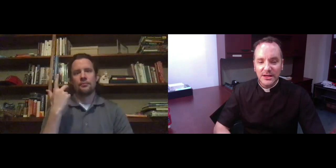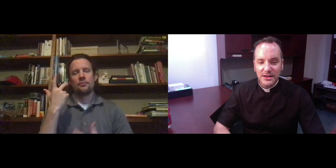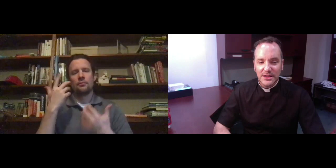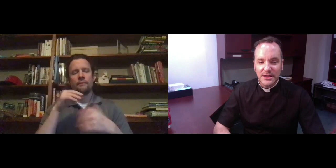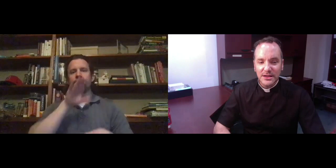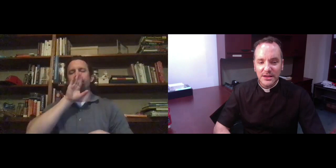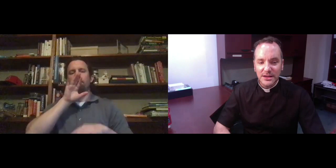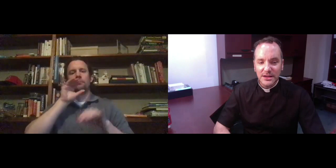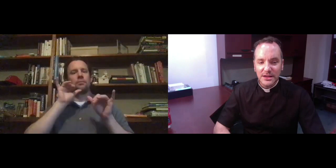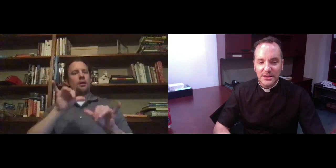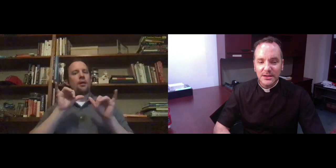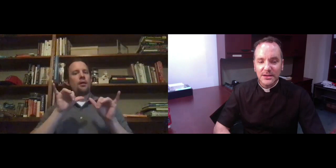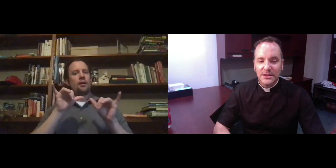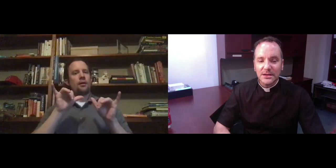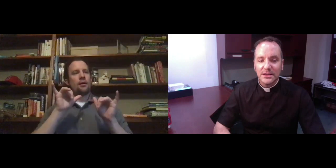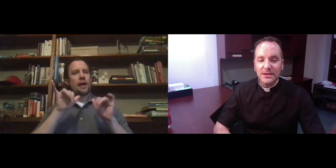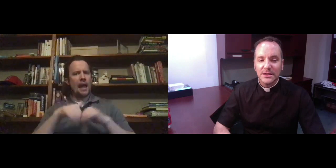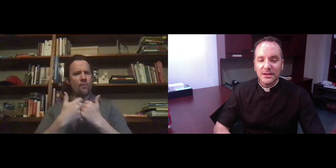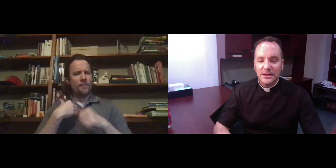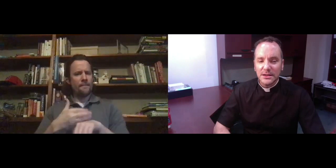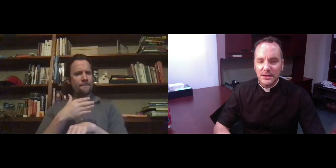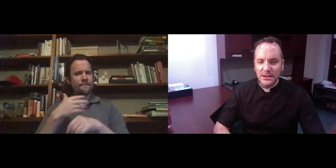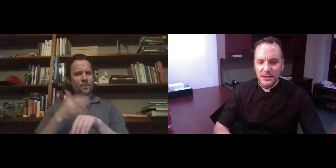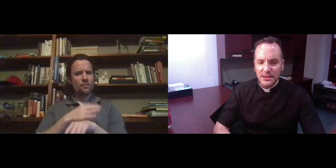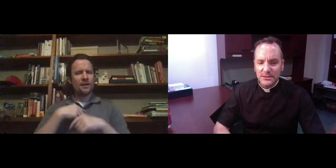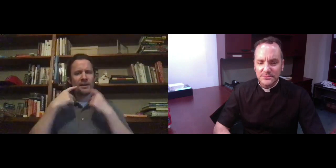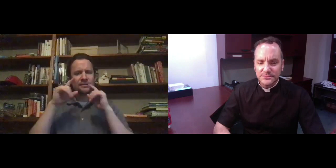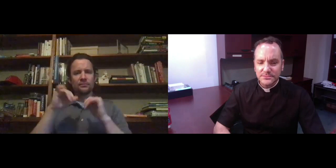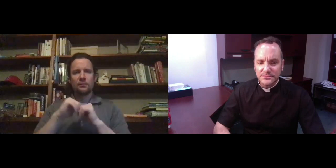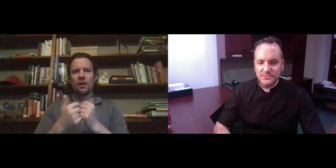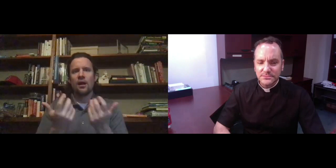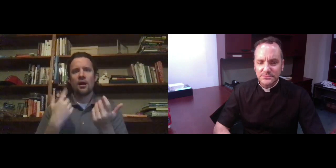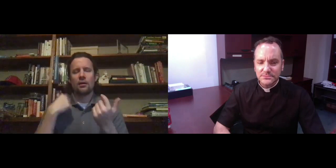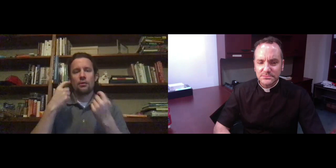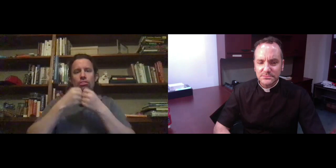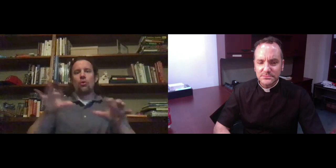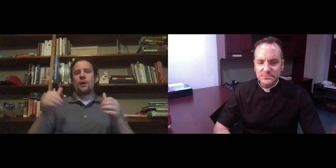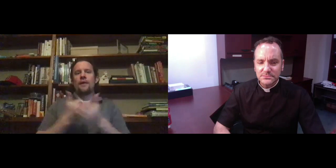the loss of a job prior to that. And it was very frustrating.